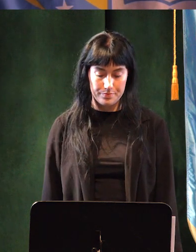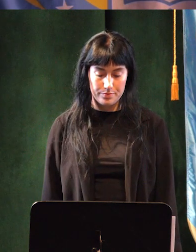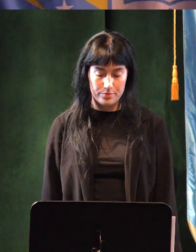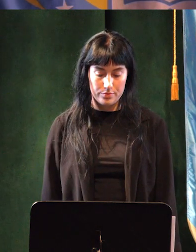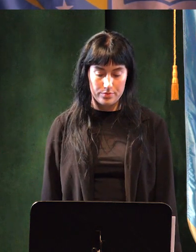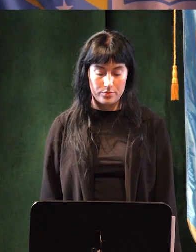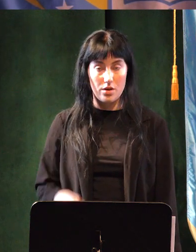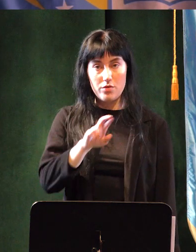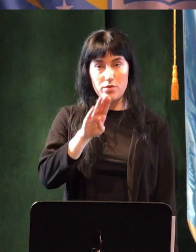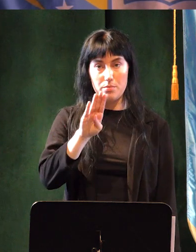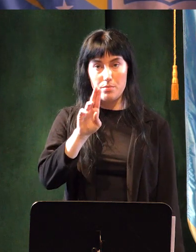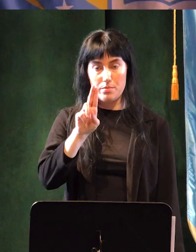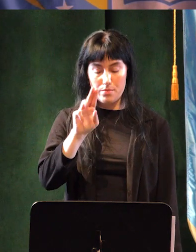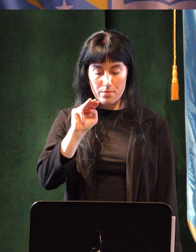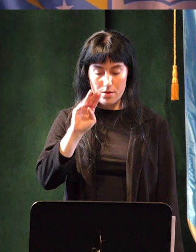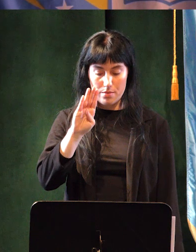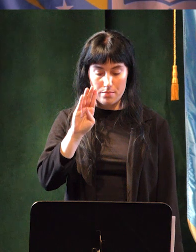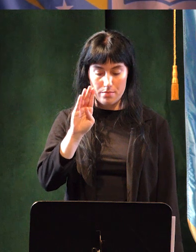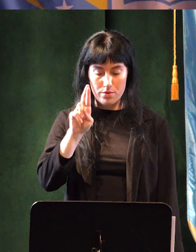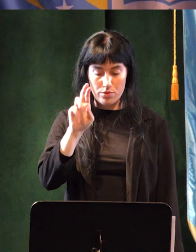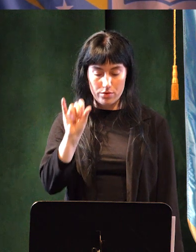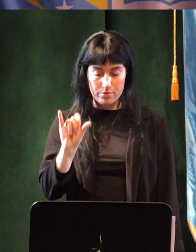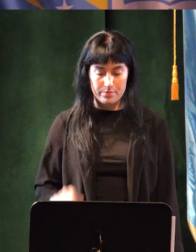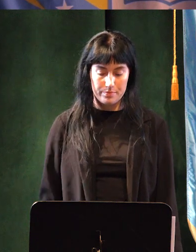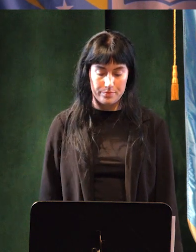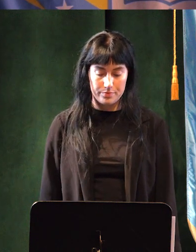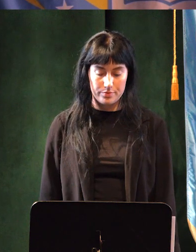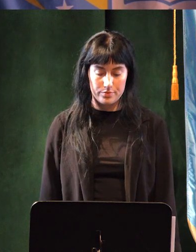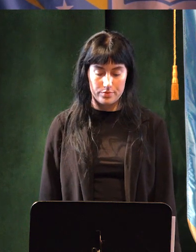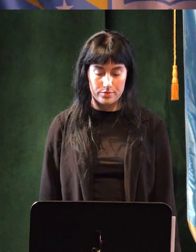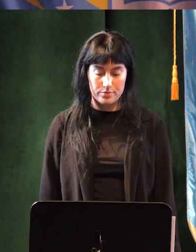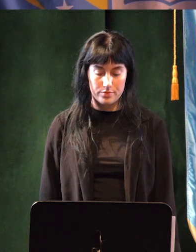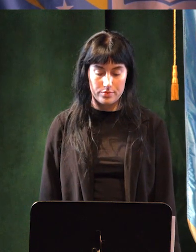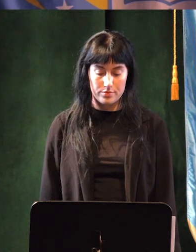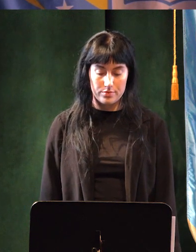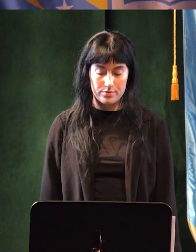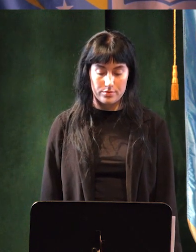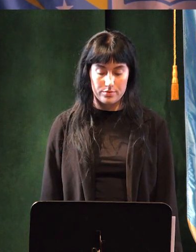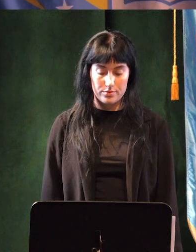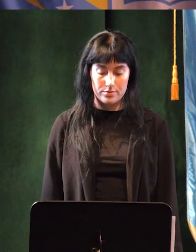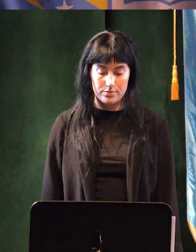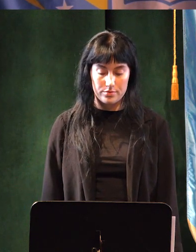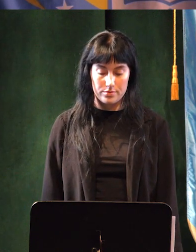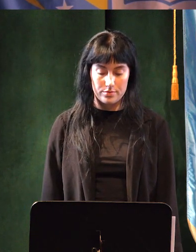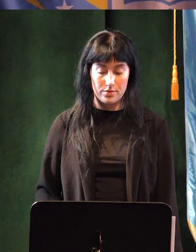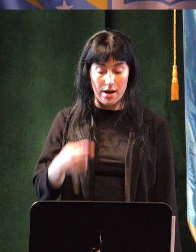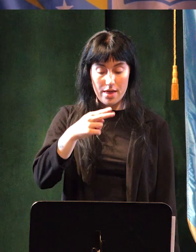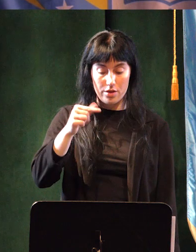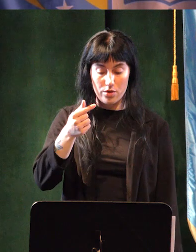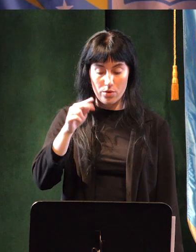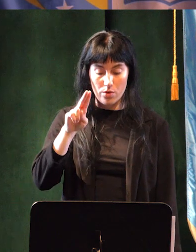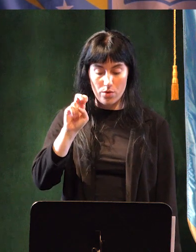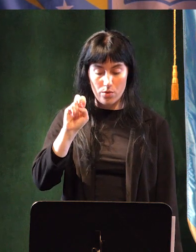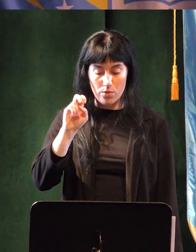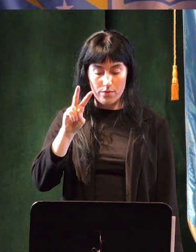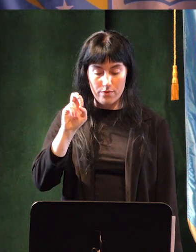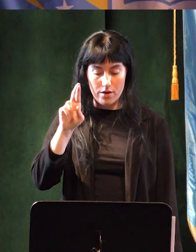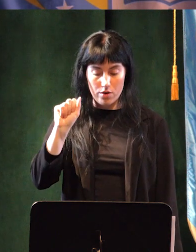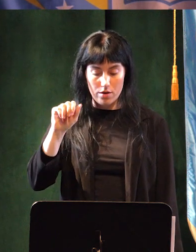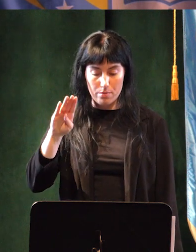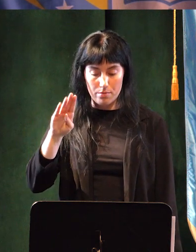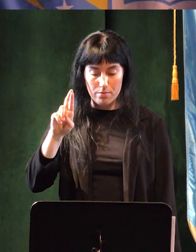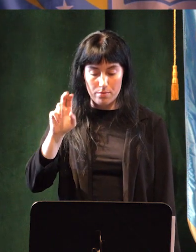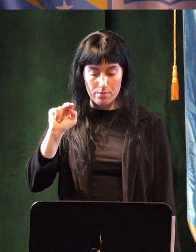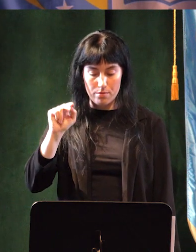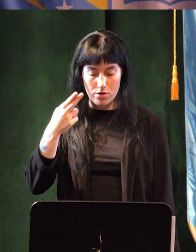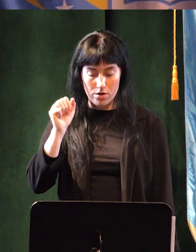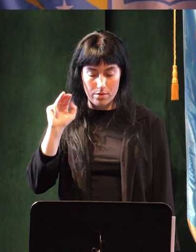Randolph Bunbury Heather Guevara Burnham